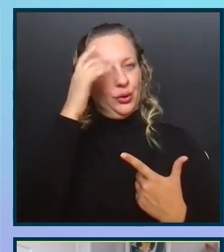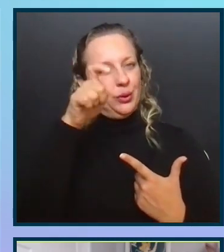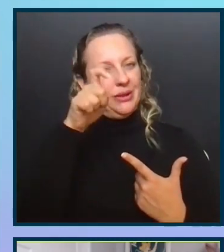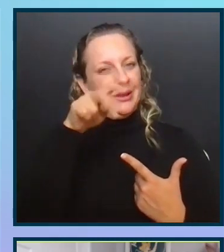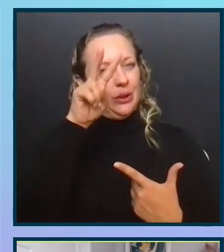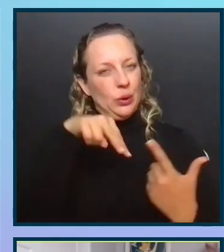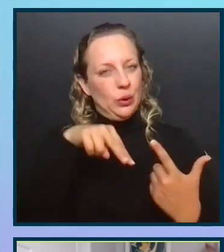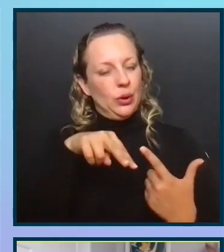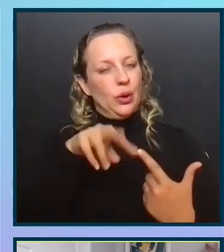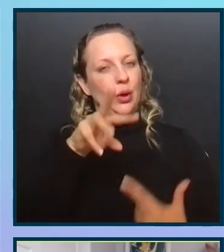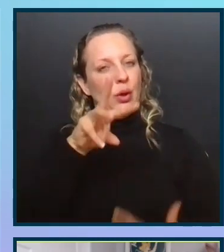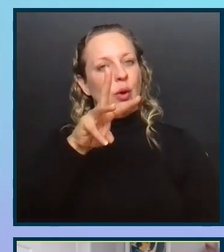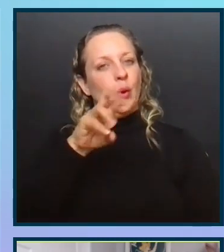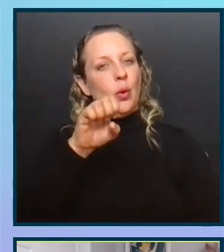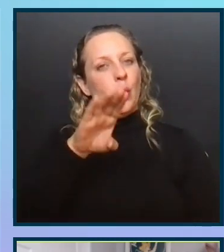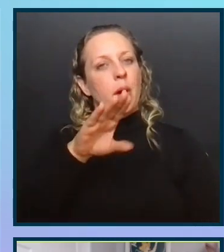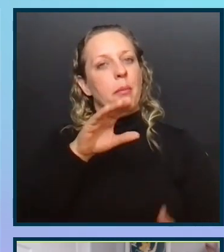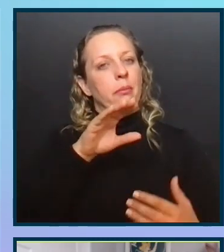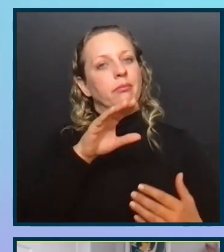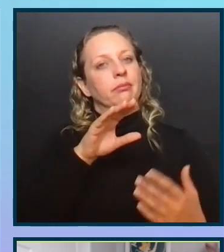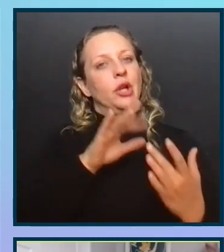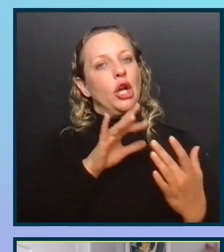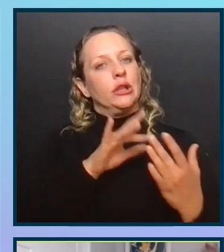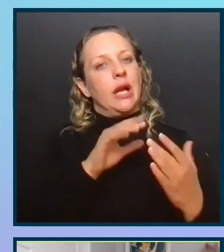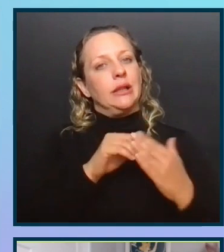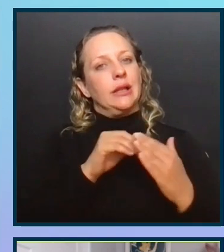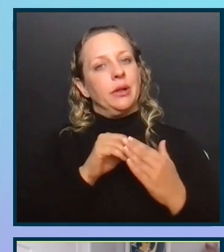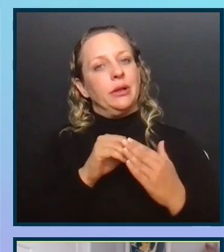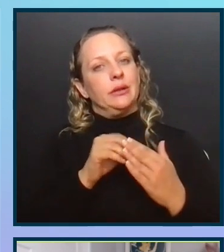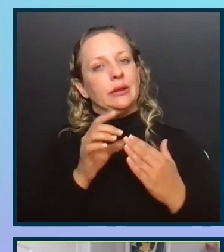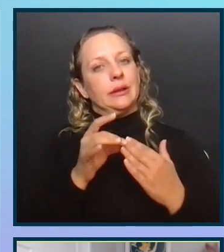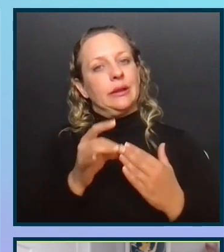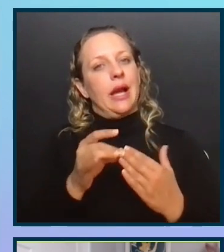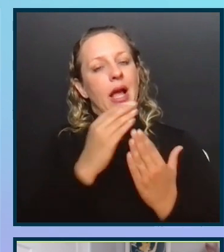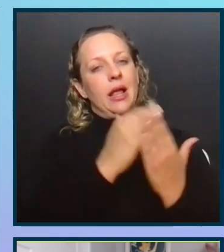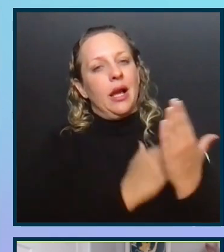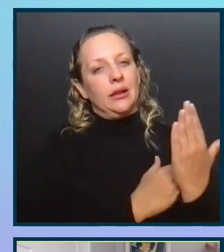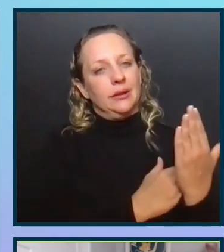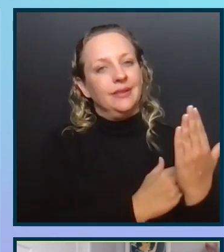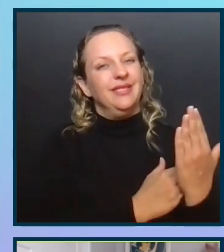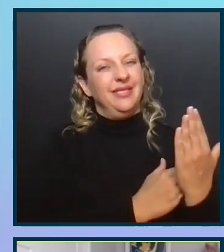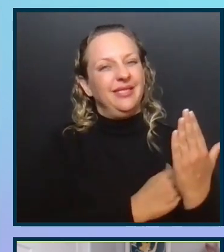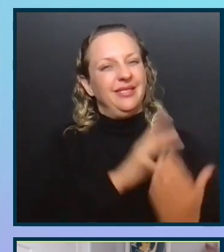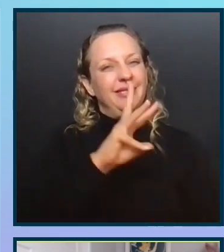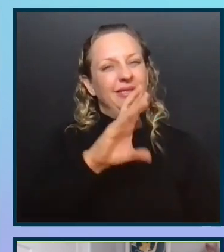with the Web Content Accessibility Guidelines. These guidelines have been created with,